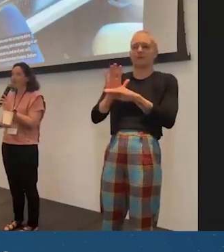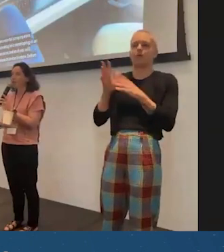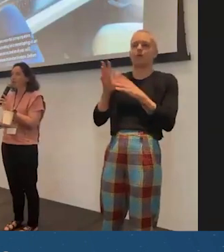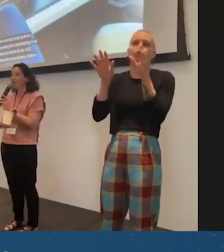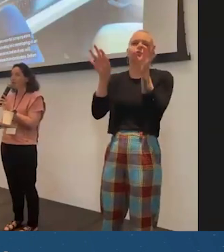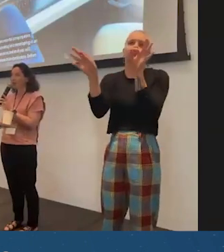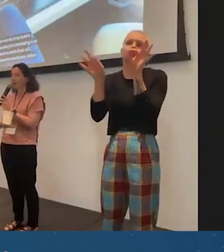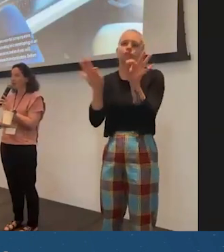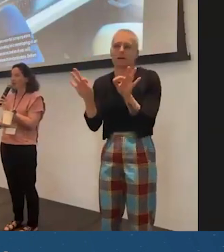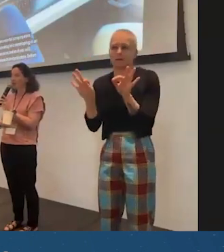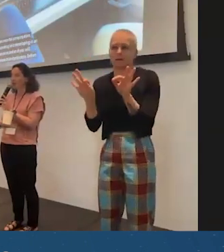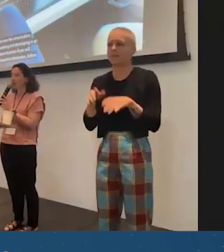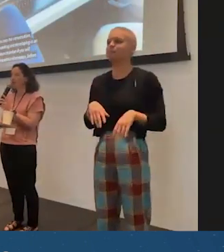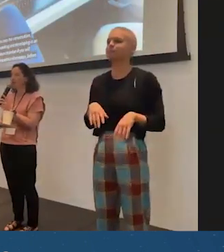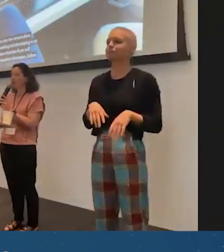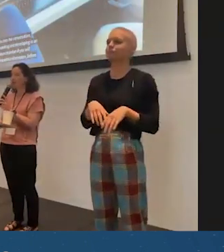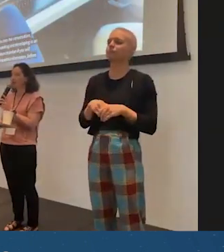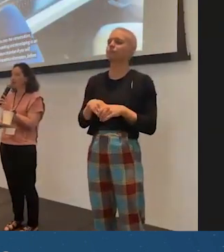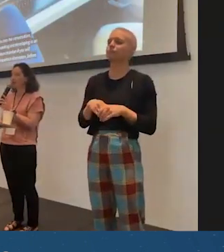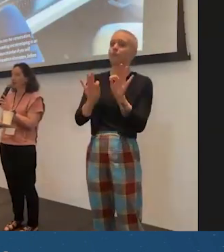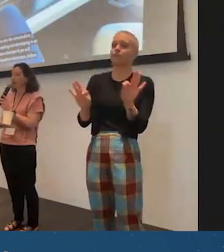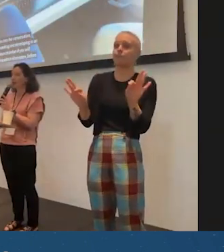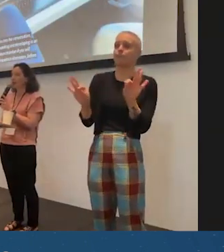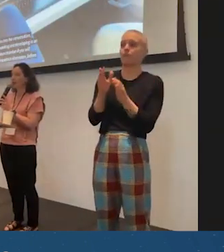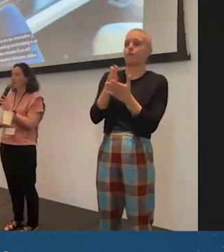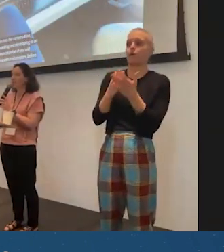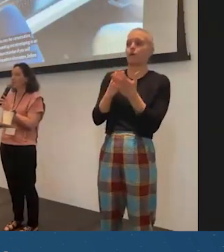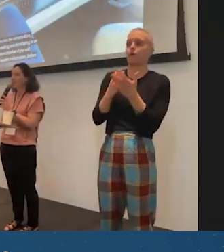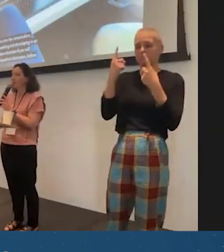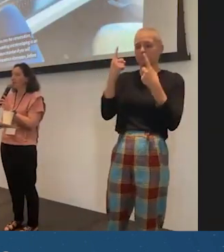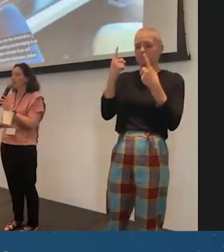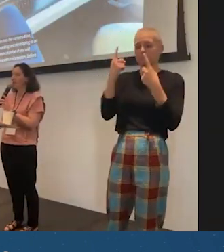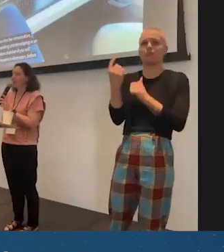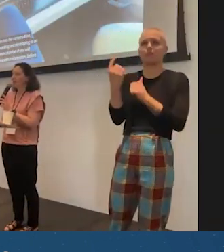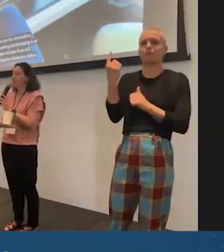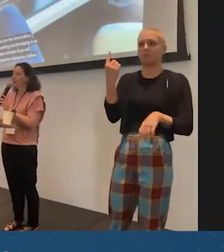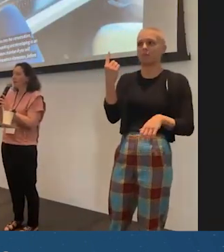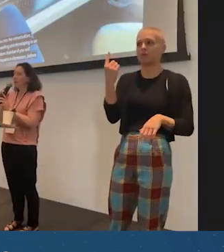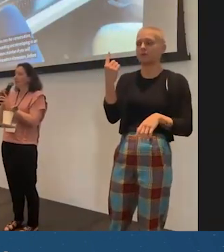An important dimension of considering everyone